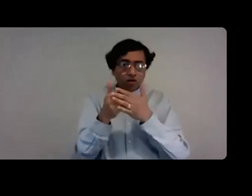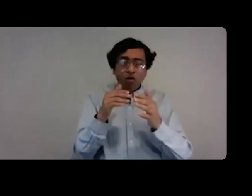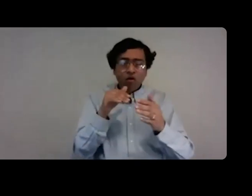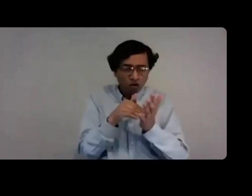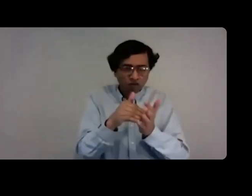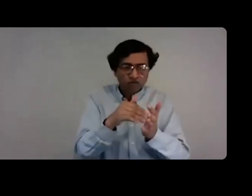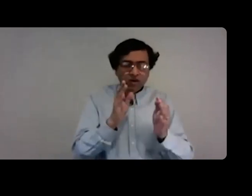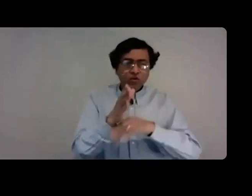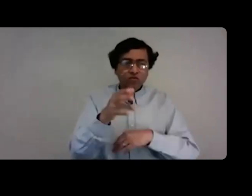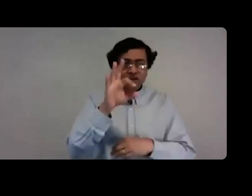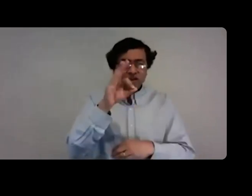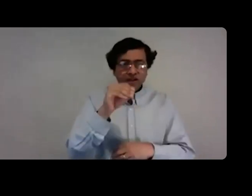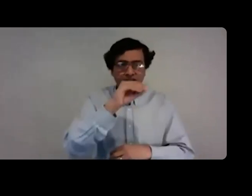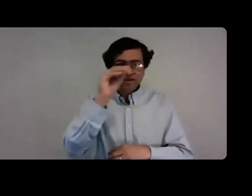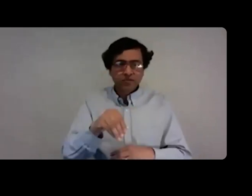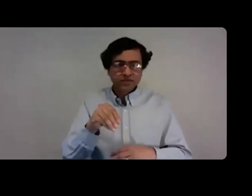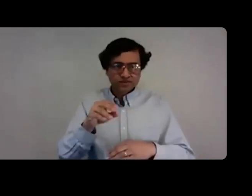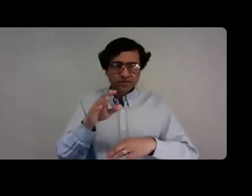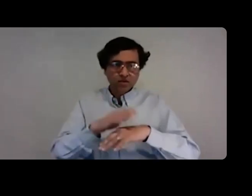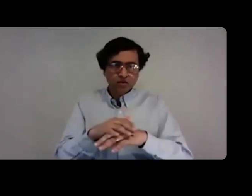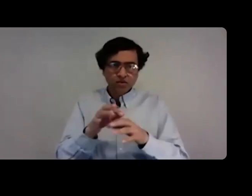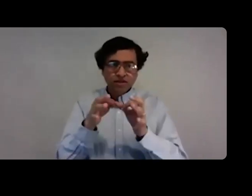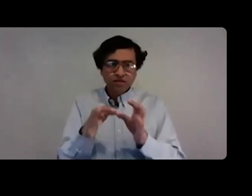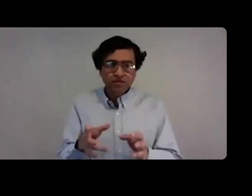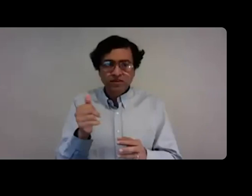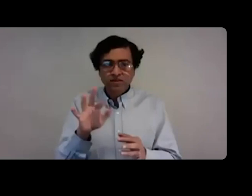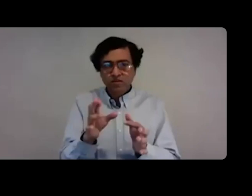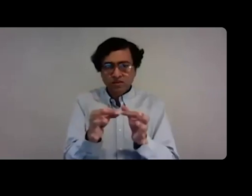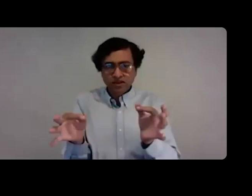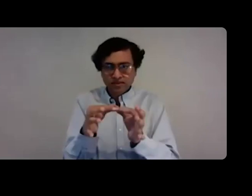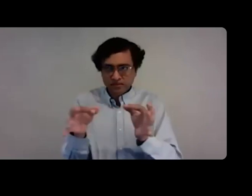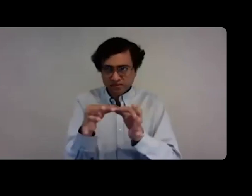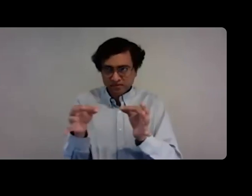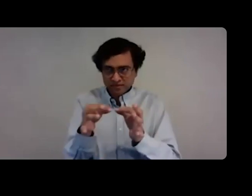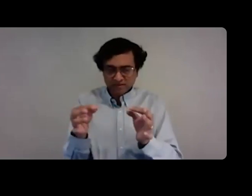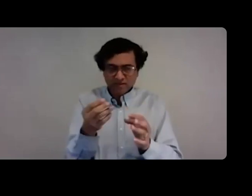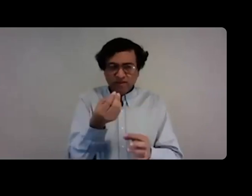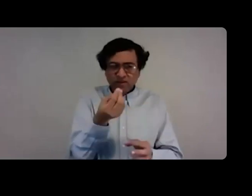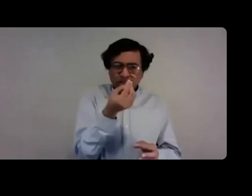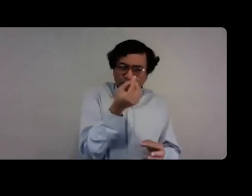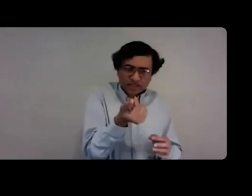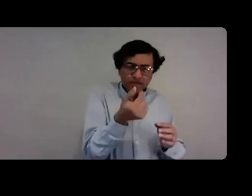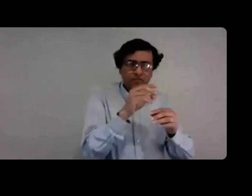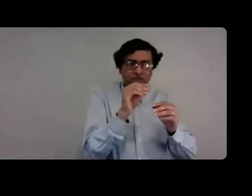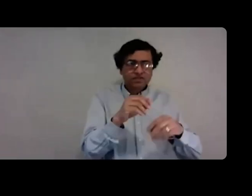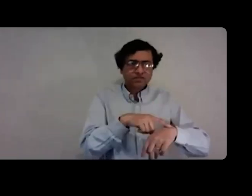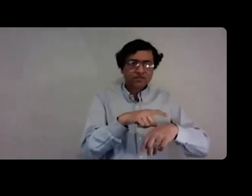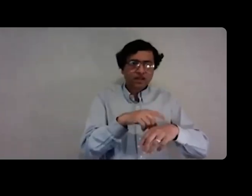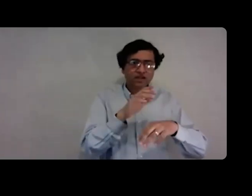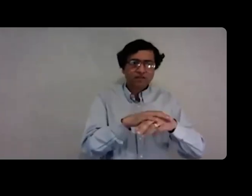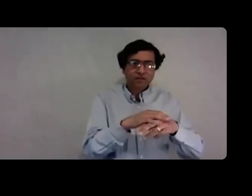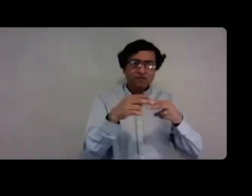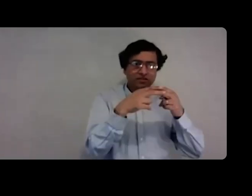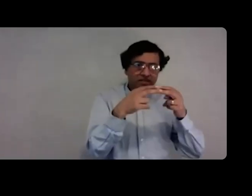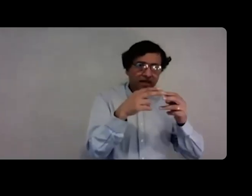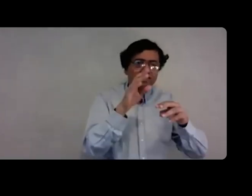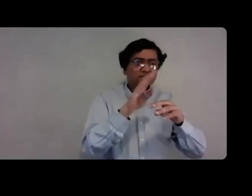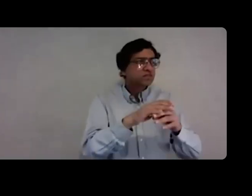captions, which is shortchanging your ability to look at the slides. As we have seen from research we have done, there's about 90% of